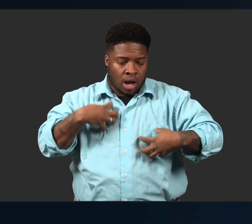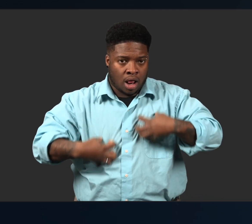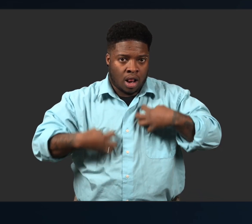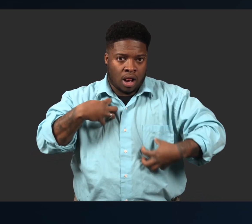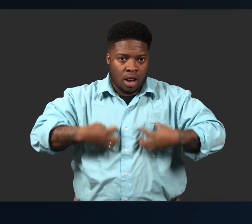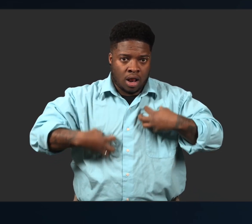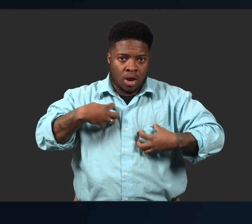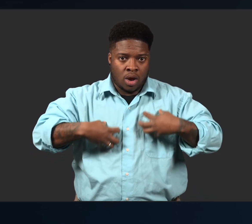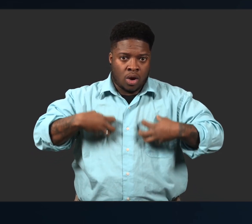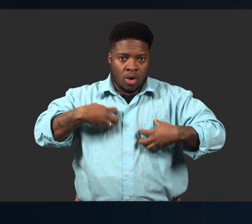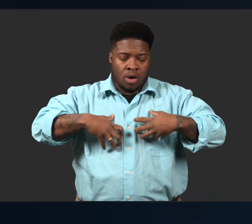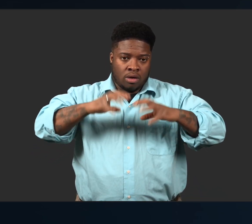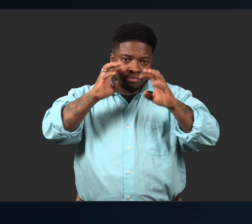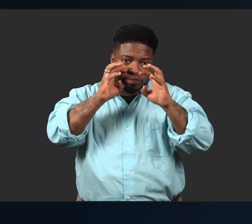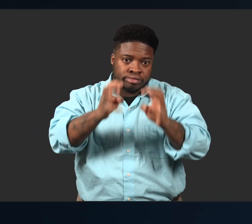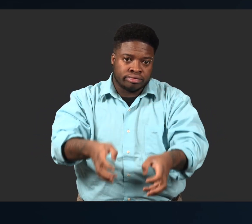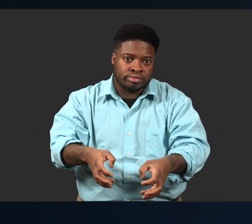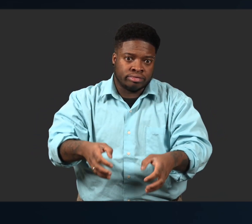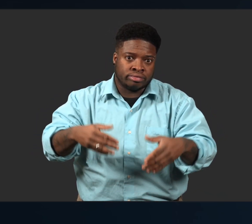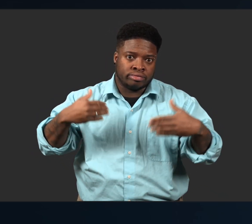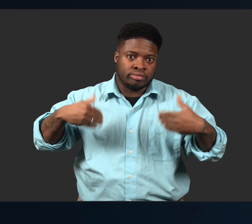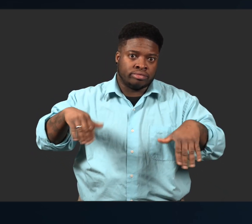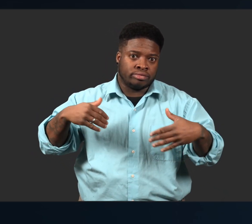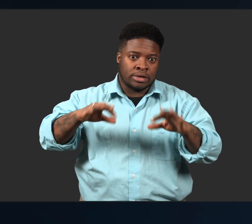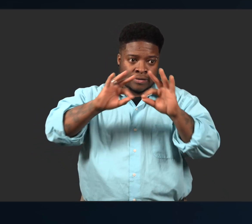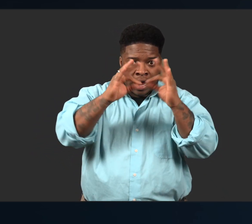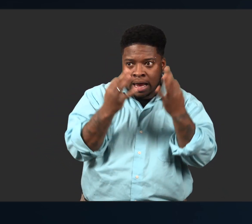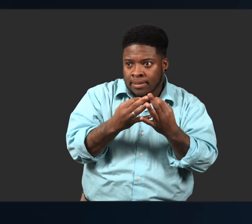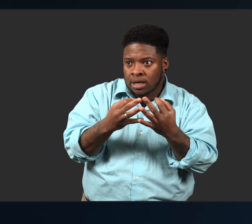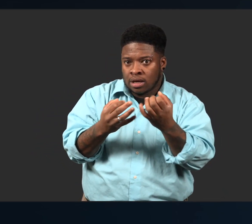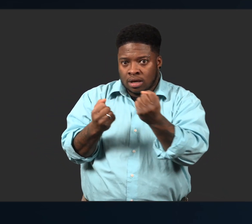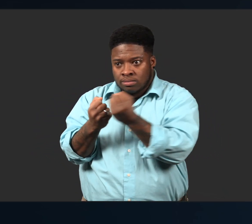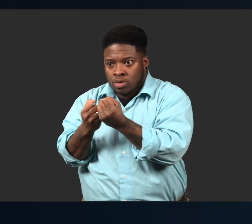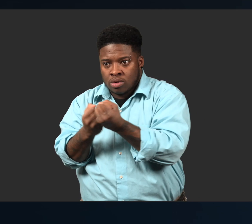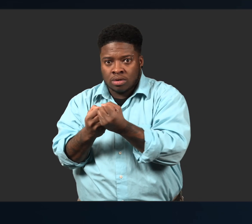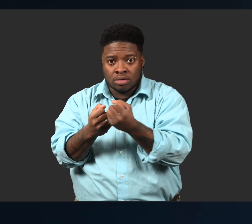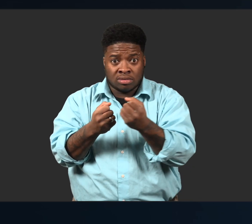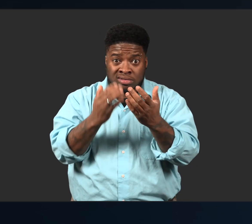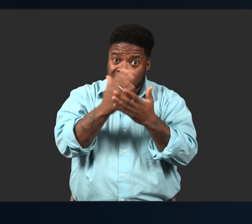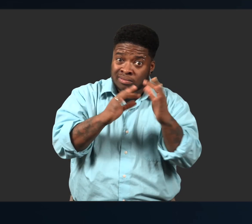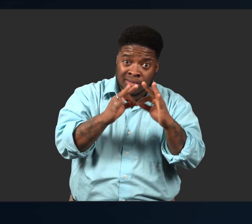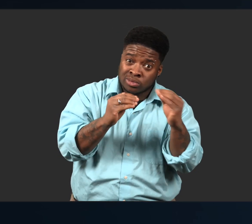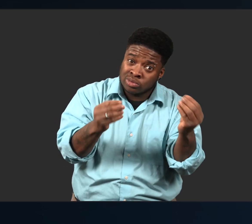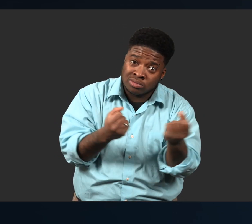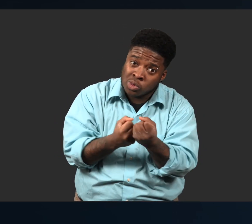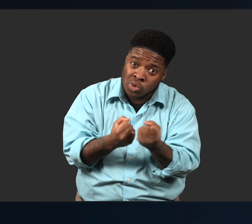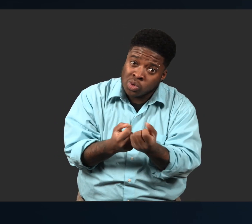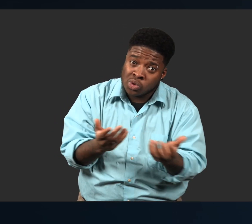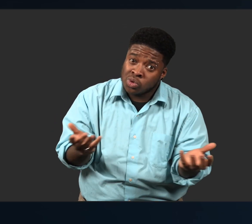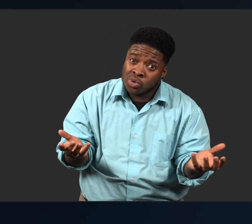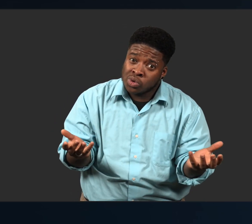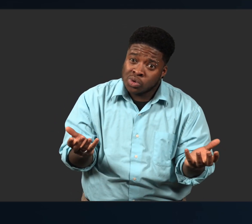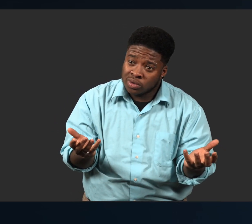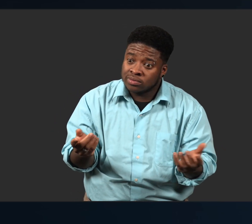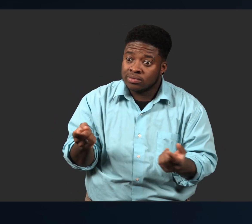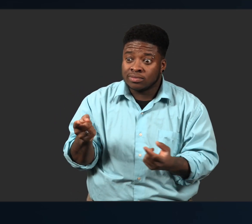They experience emotional turmoil, they break down sobbing, their families may lean in to support them, although there are some addicts who don't have any familial support at all.